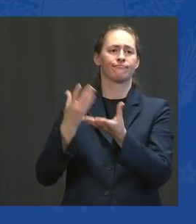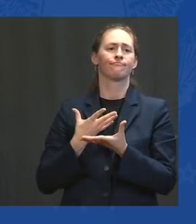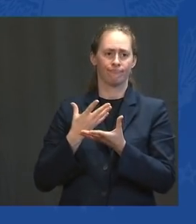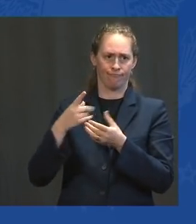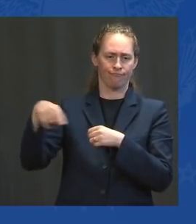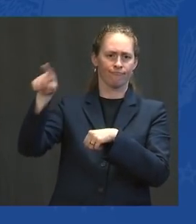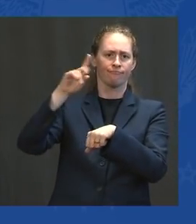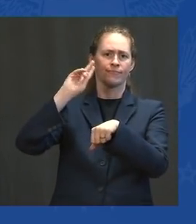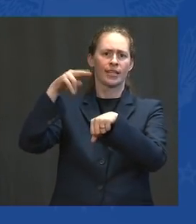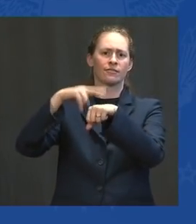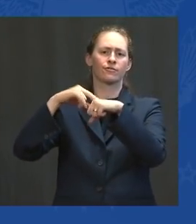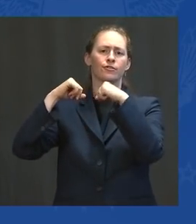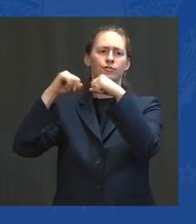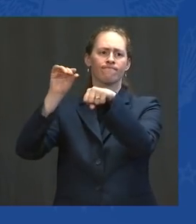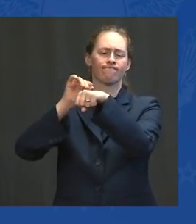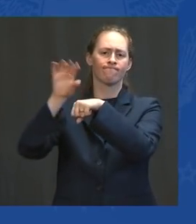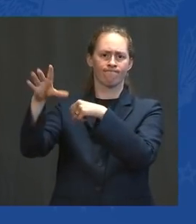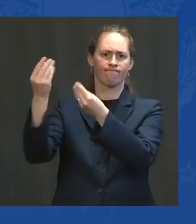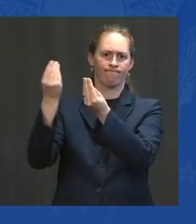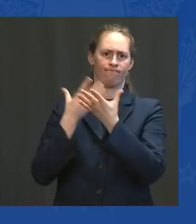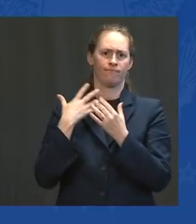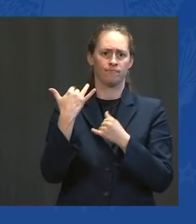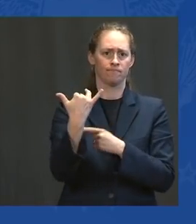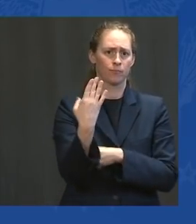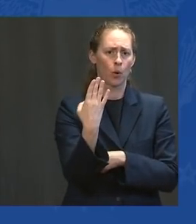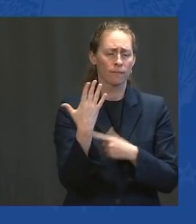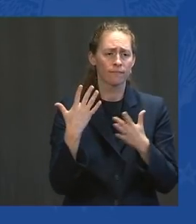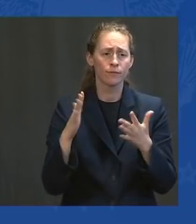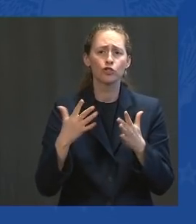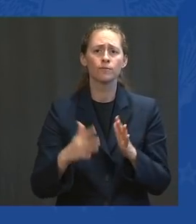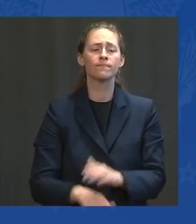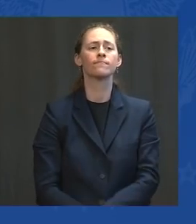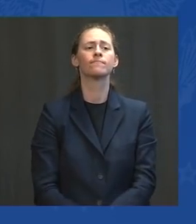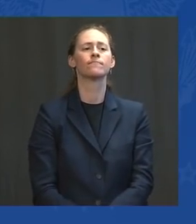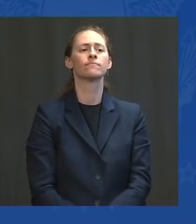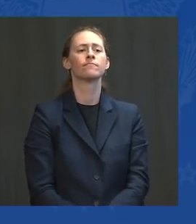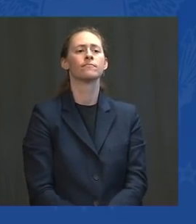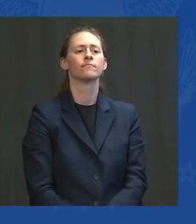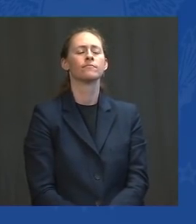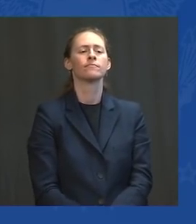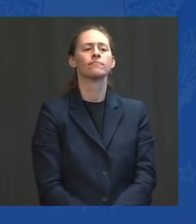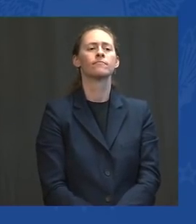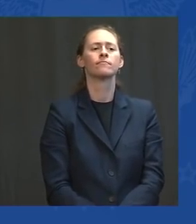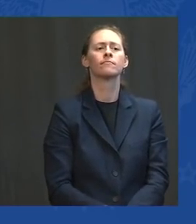It appears to have caused minimal damage to U.S. businesses, but we're still gathering information